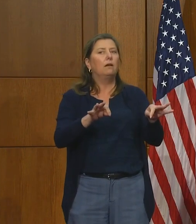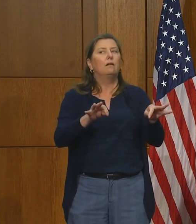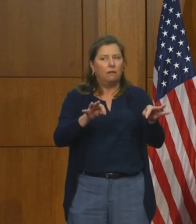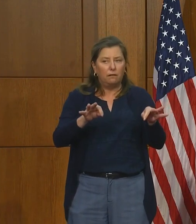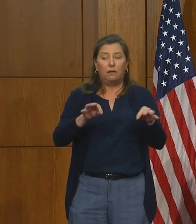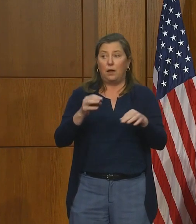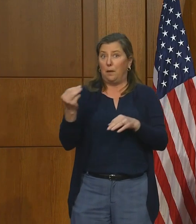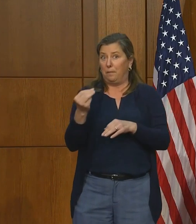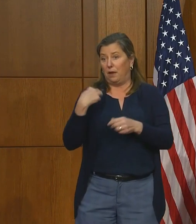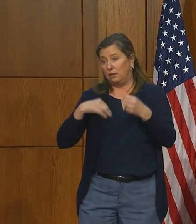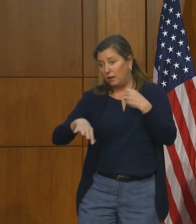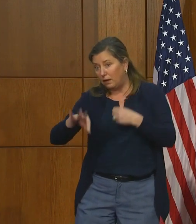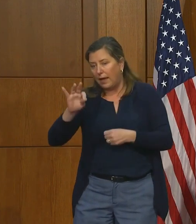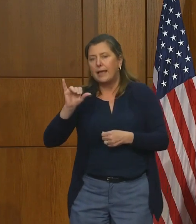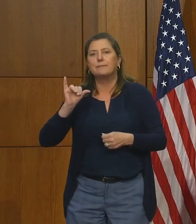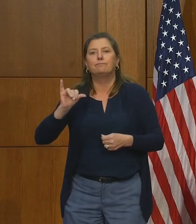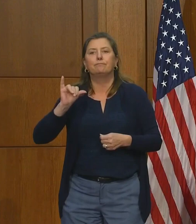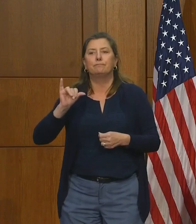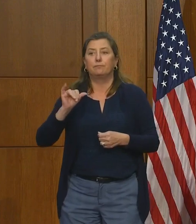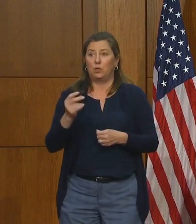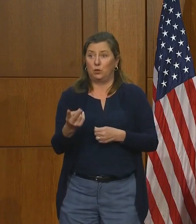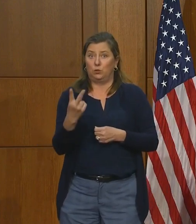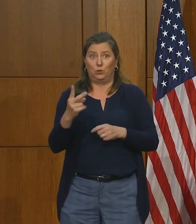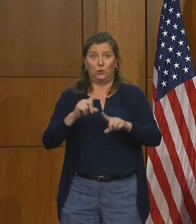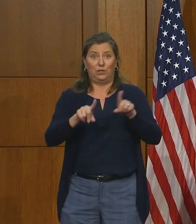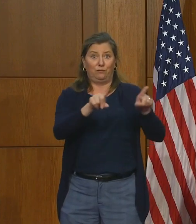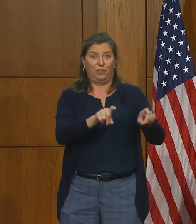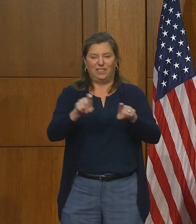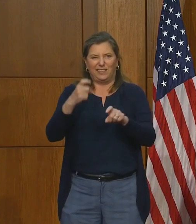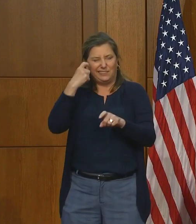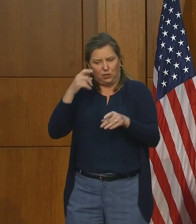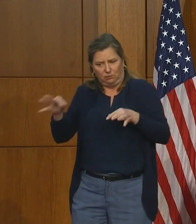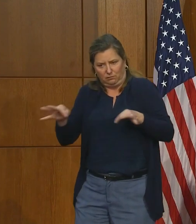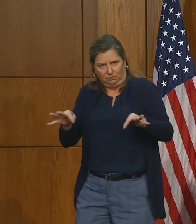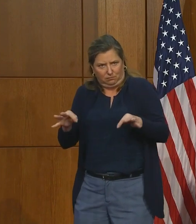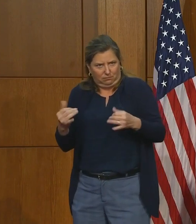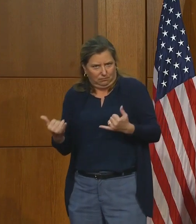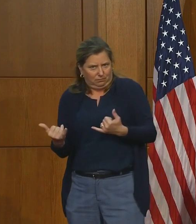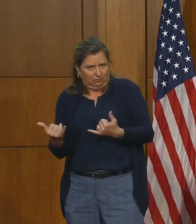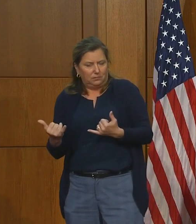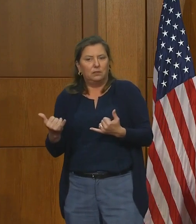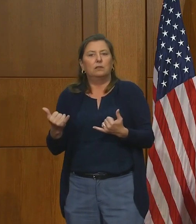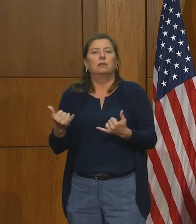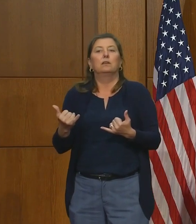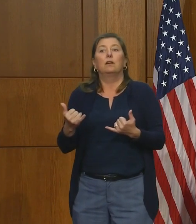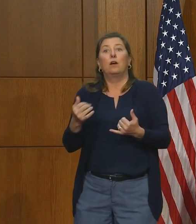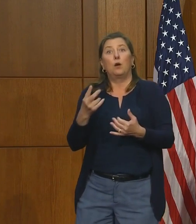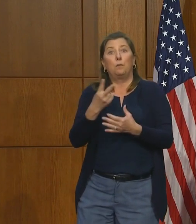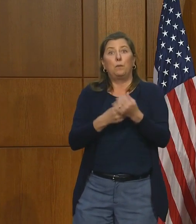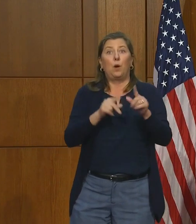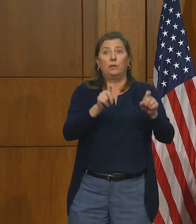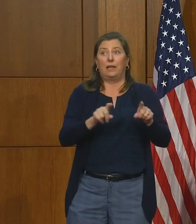OF TEST THAT WE HAD DONE ON THAT HEY I BECAME A WHAT OF